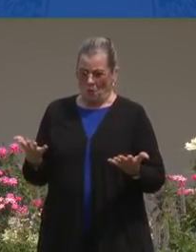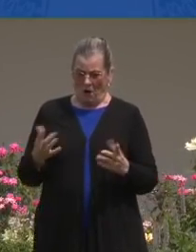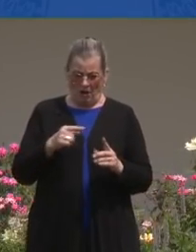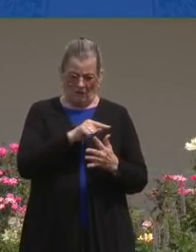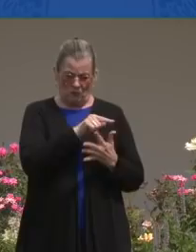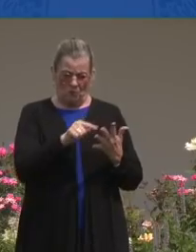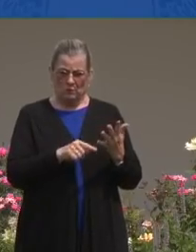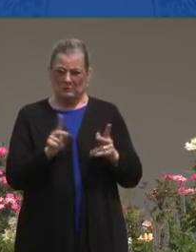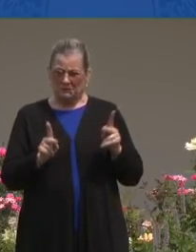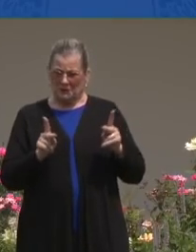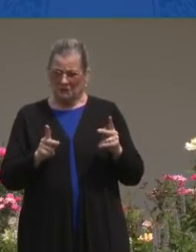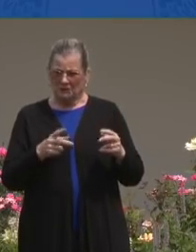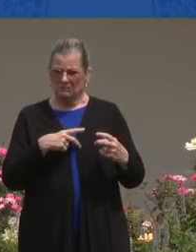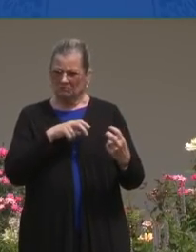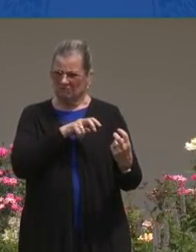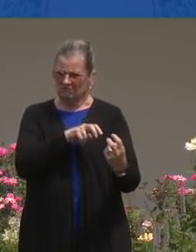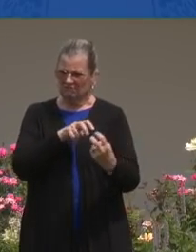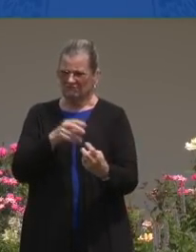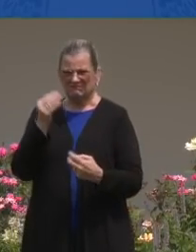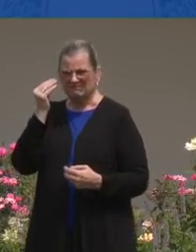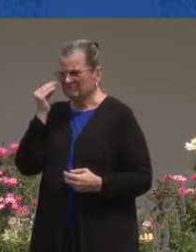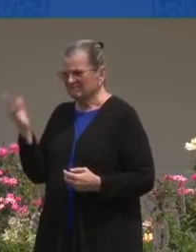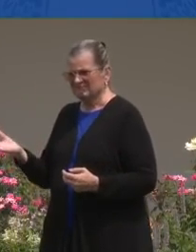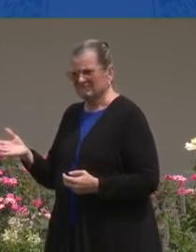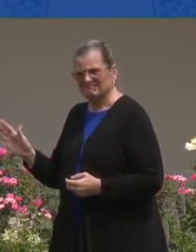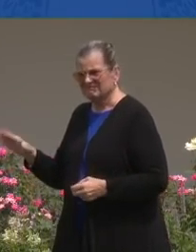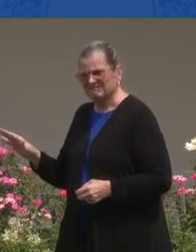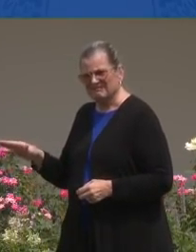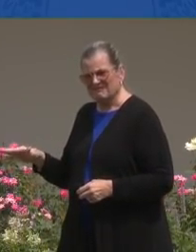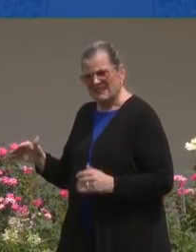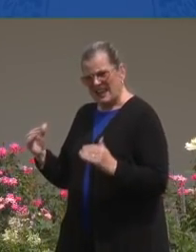"Vice President, equity cannot be achieved